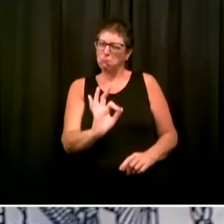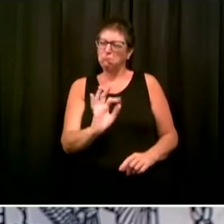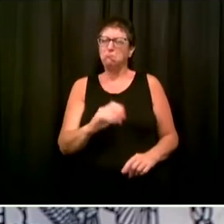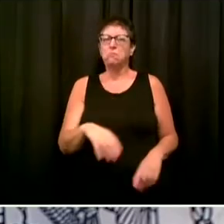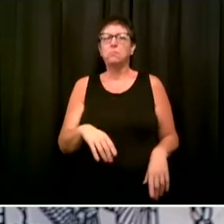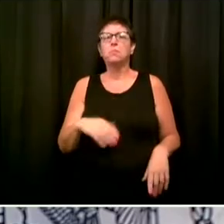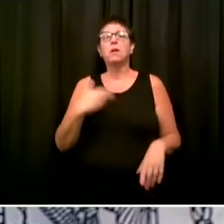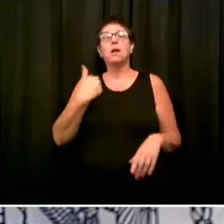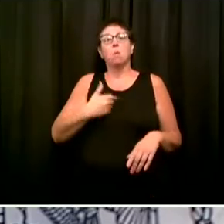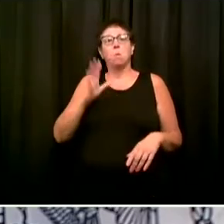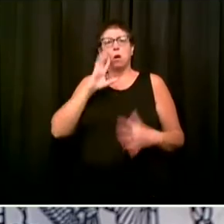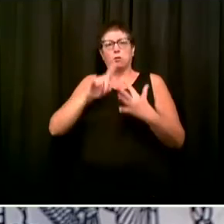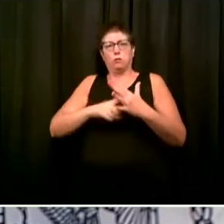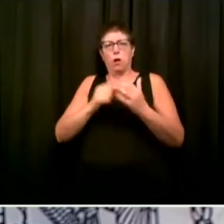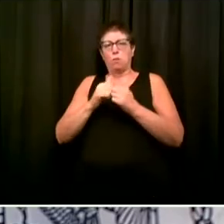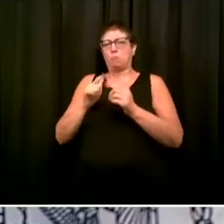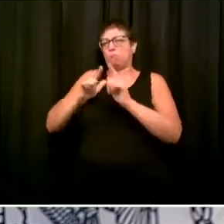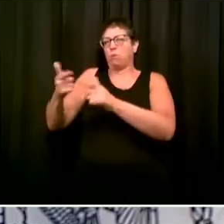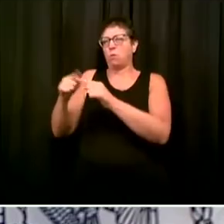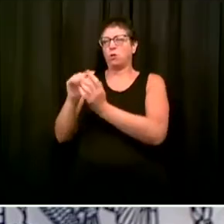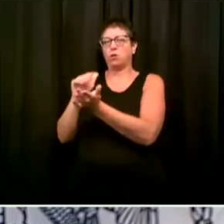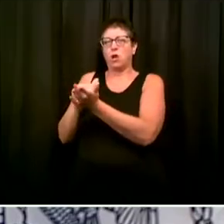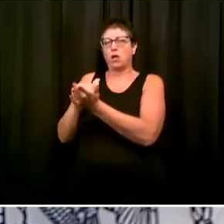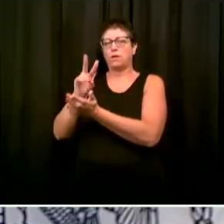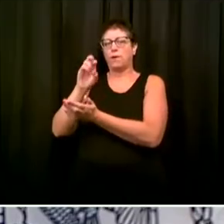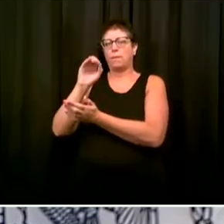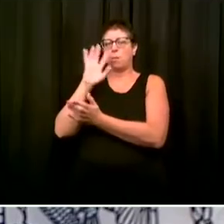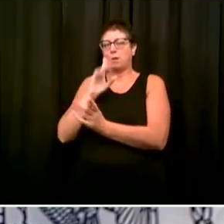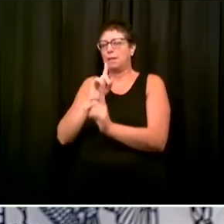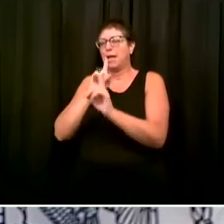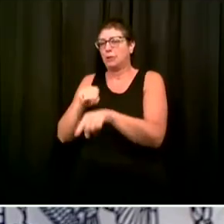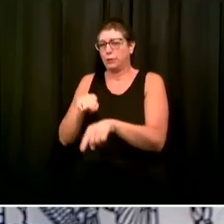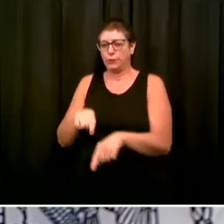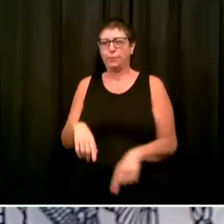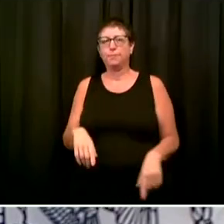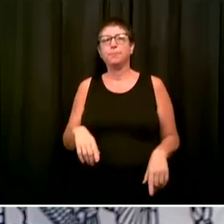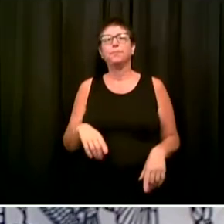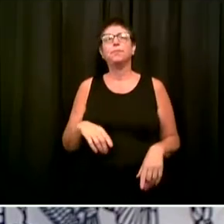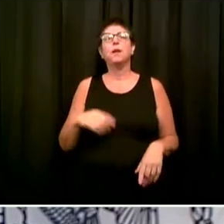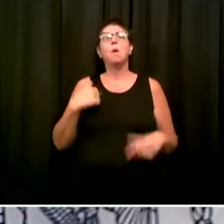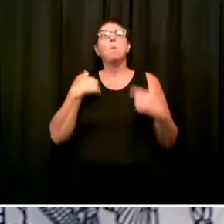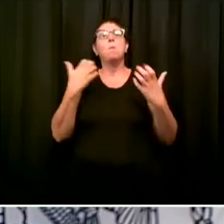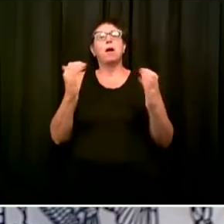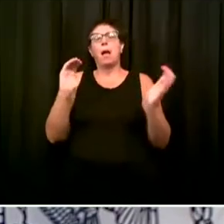I WILL START THEN THE DOCTOR CAN